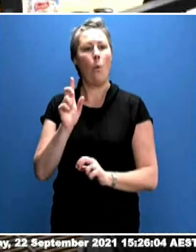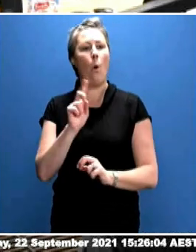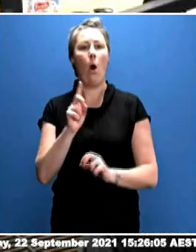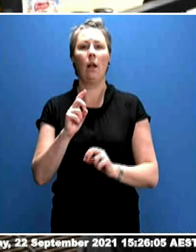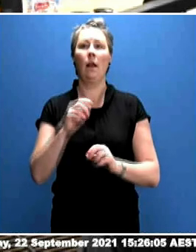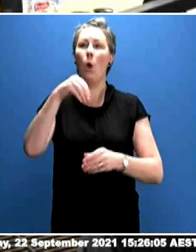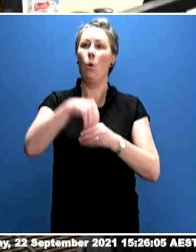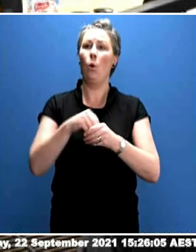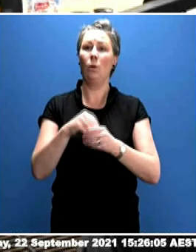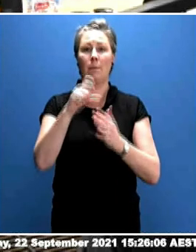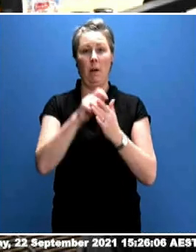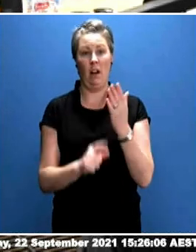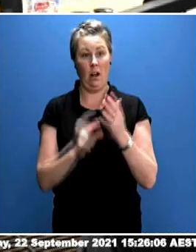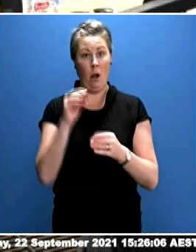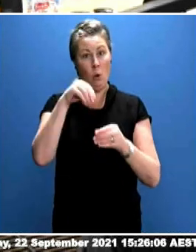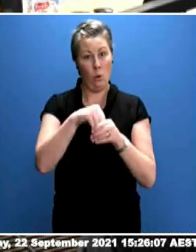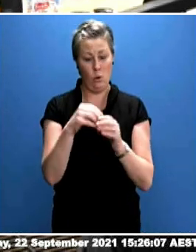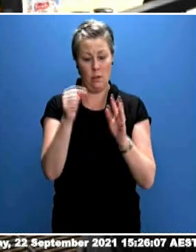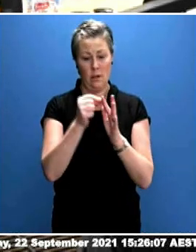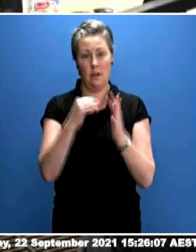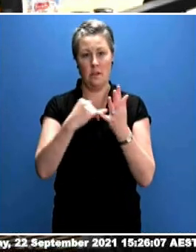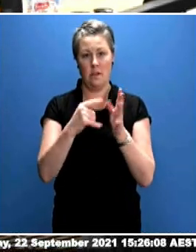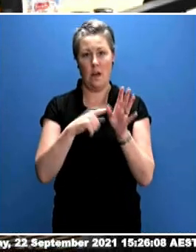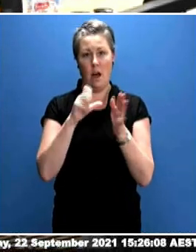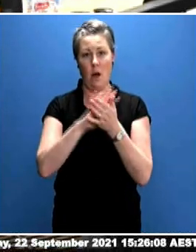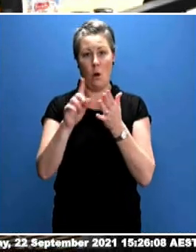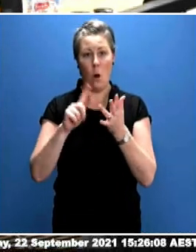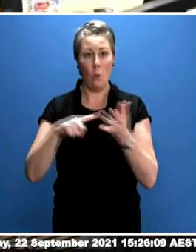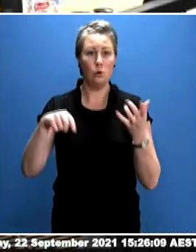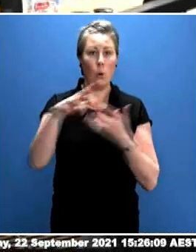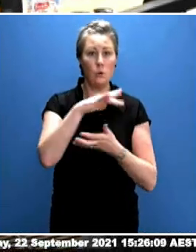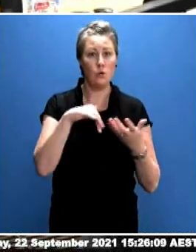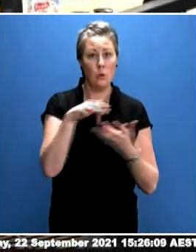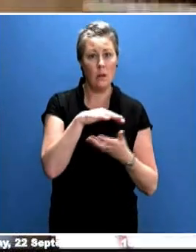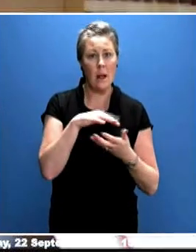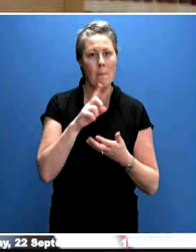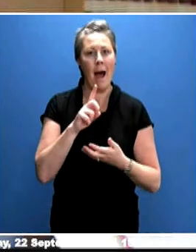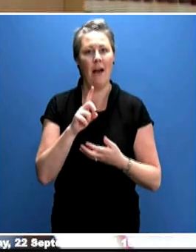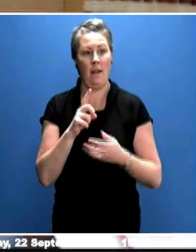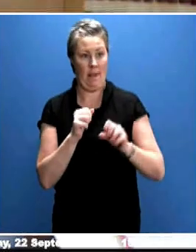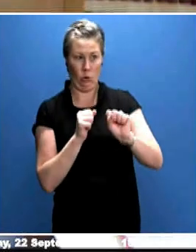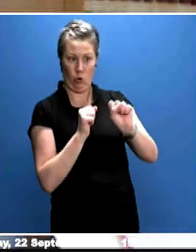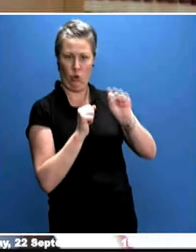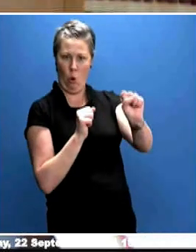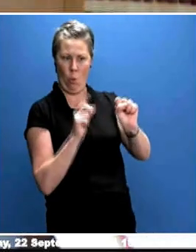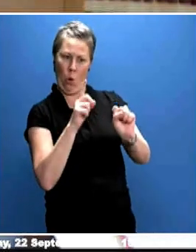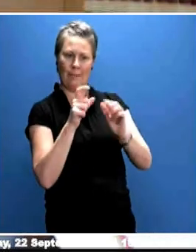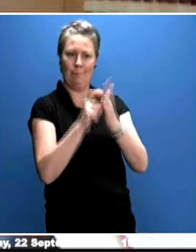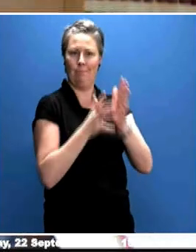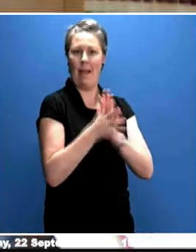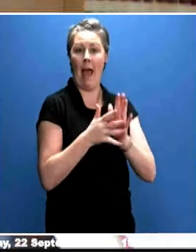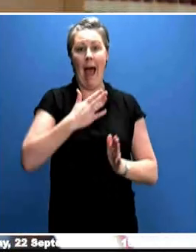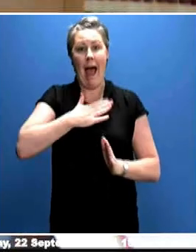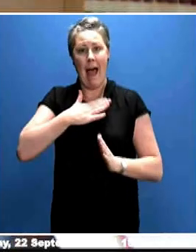Our definition is somewhat narrower, so it does depend on that definition.